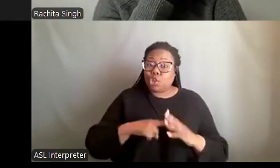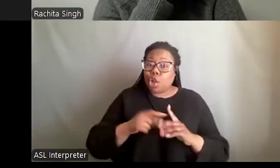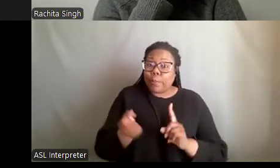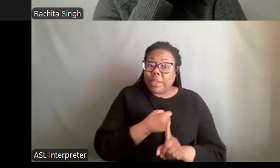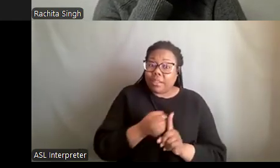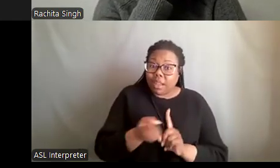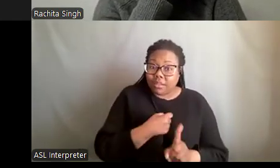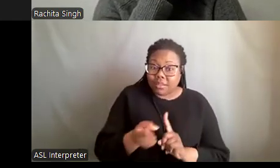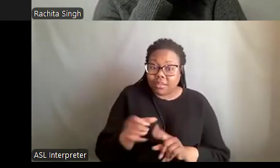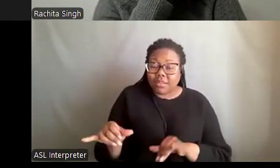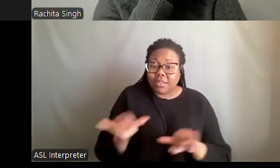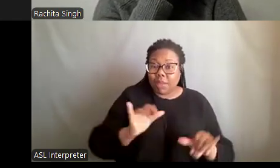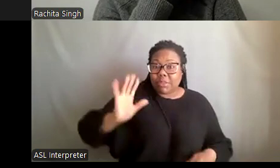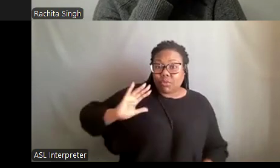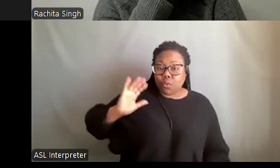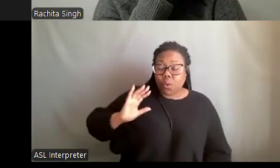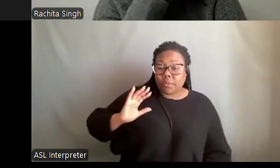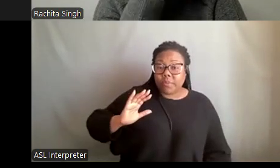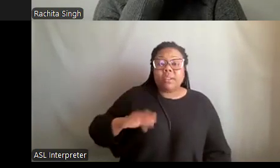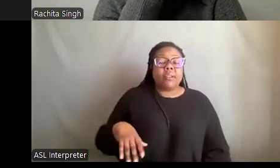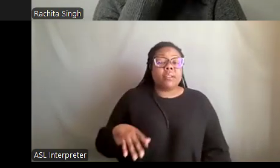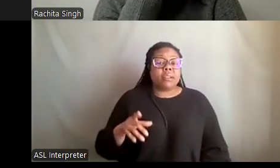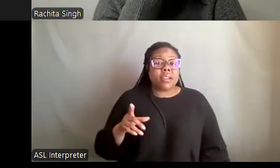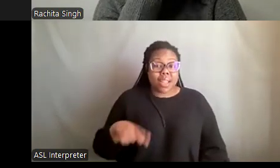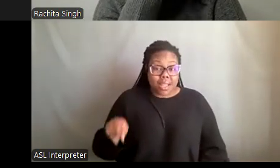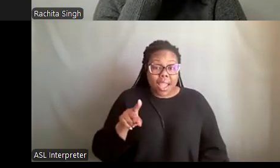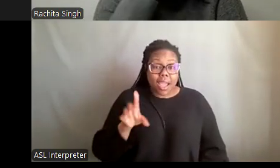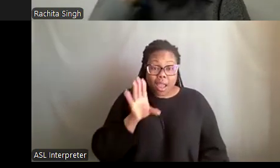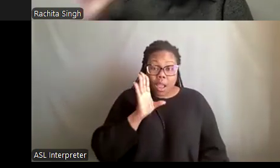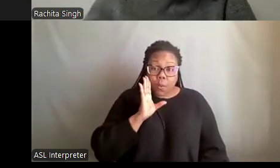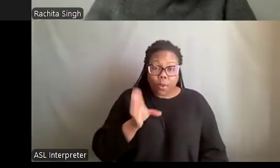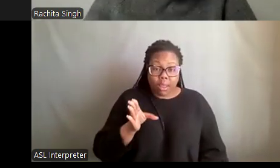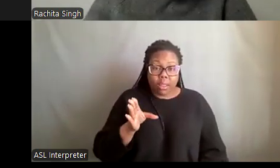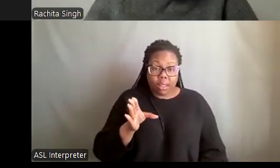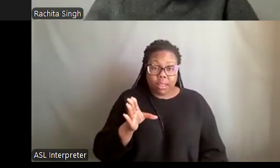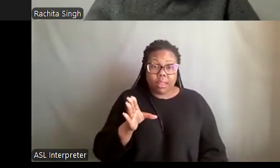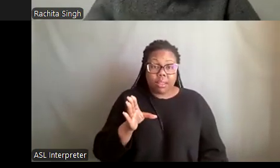That they're going to start beating our butts like they